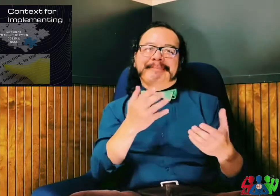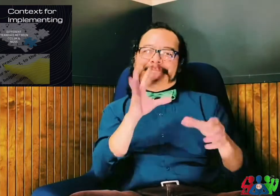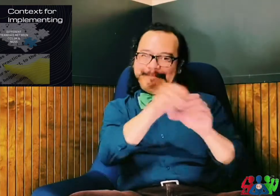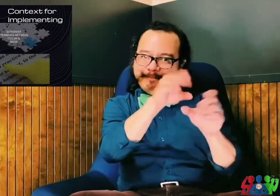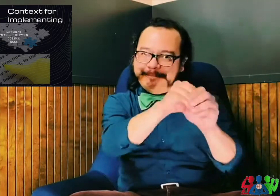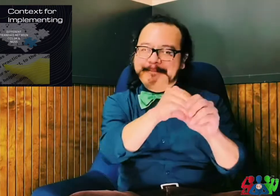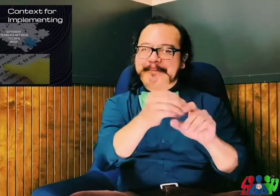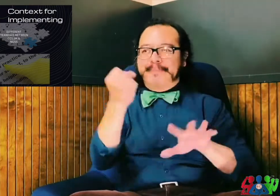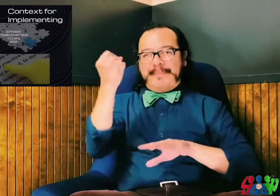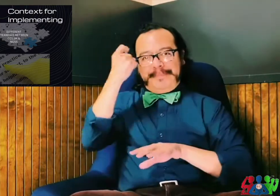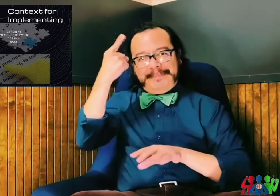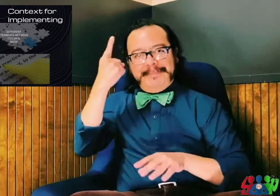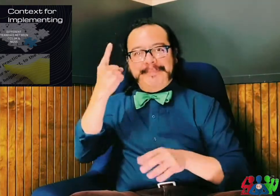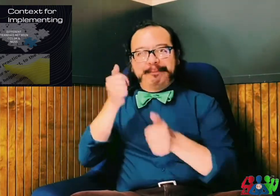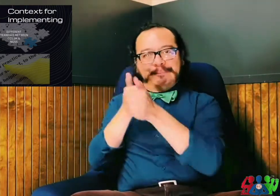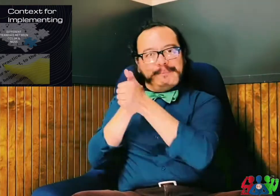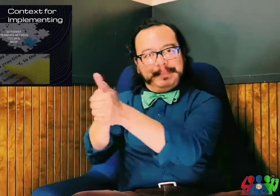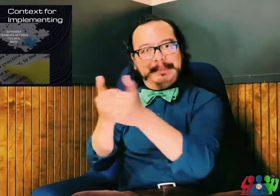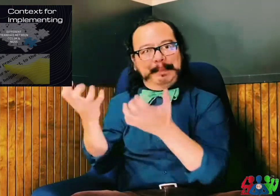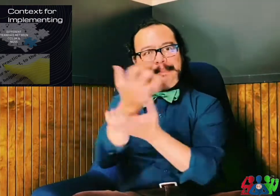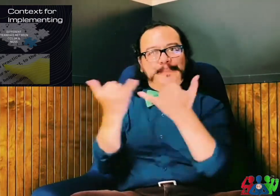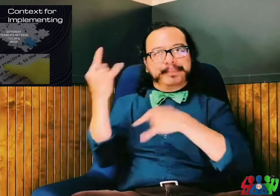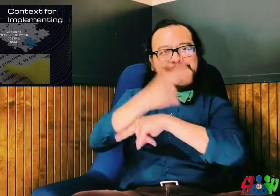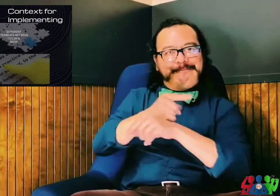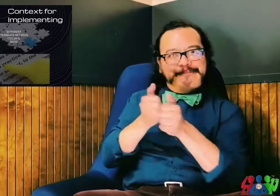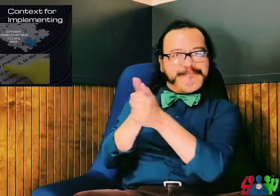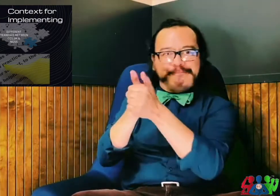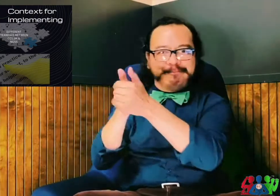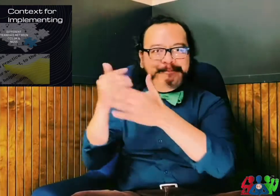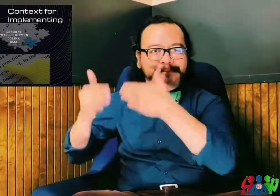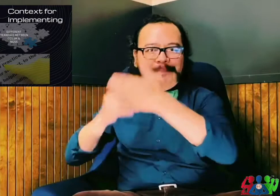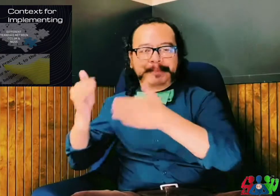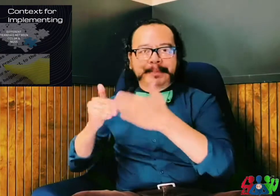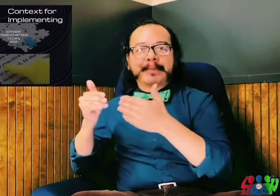Participation into the workshops, webinars and conference to keep up with update in the field of STEM.